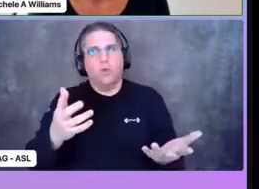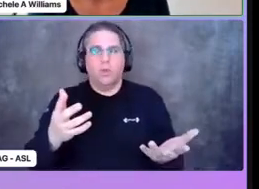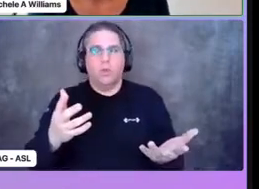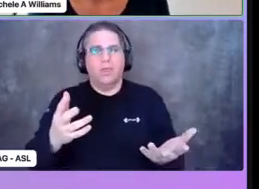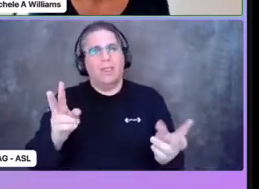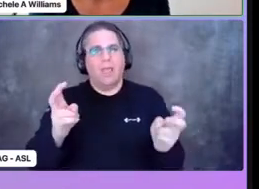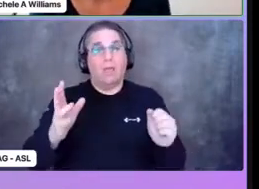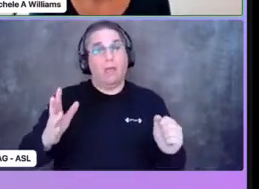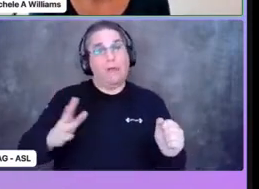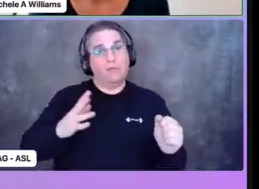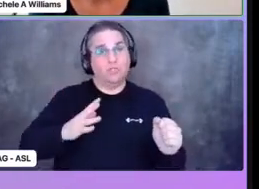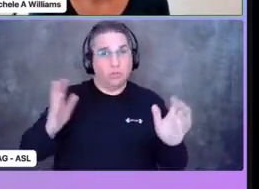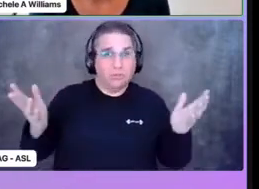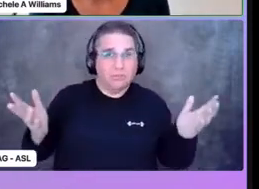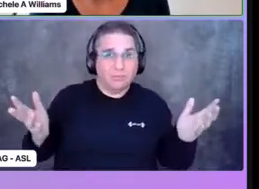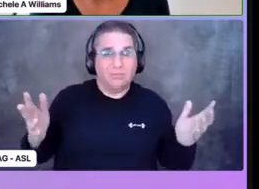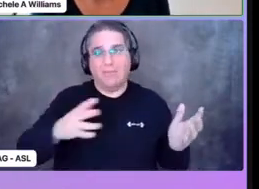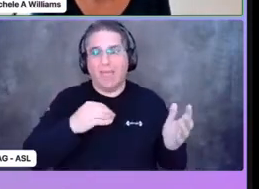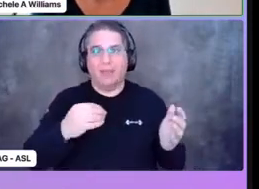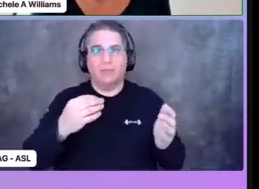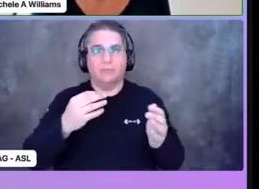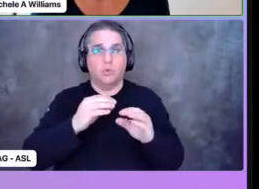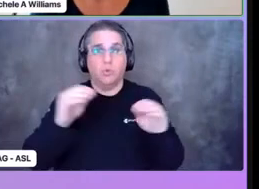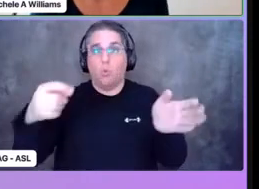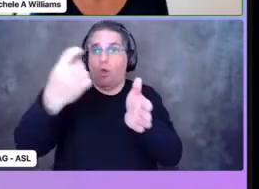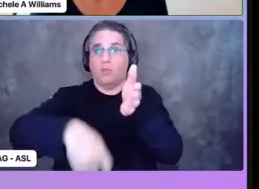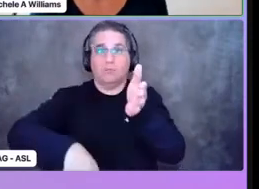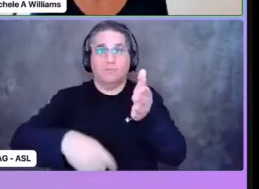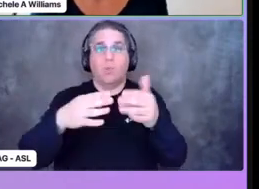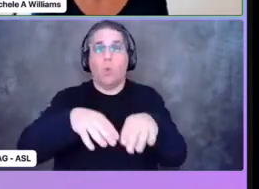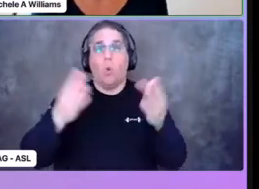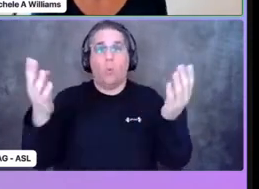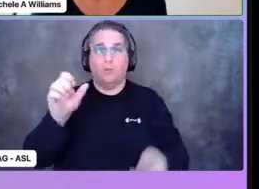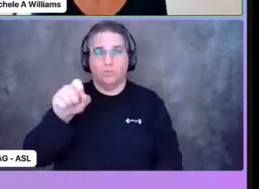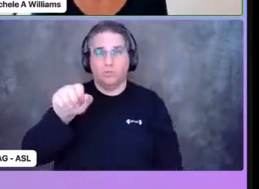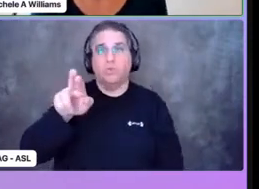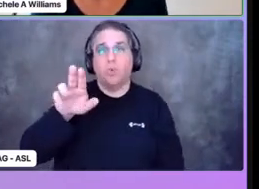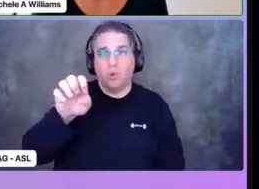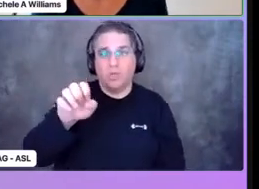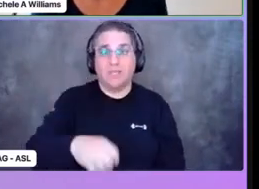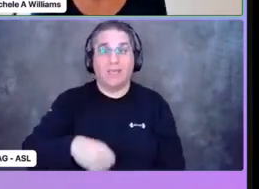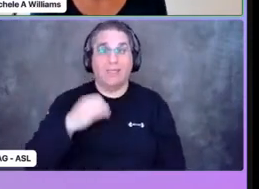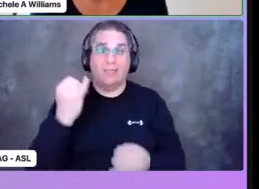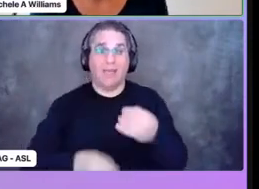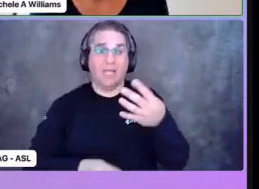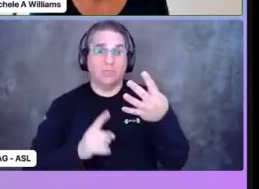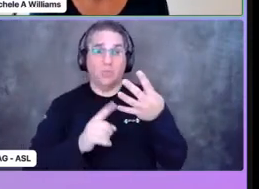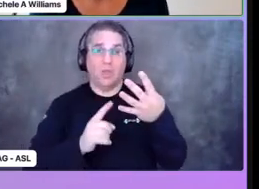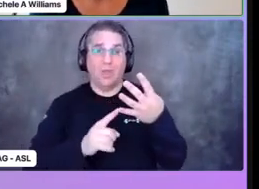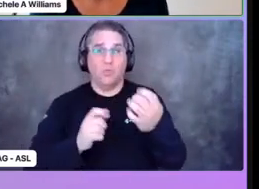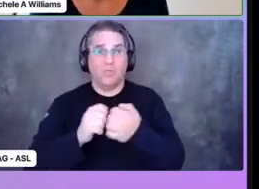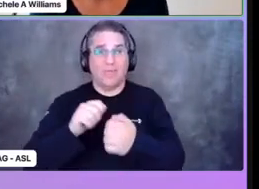those resources, so make sure you check that out as a resource that is sort of official, and also again free